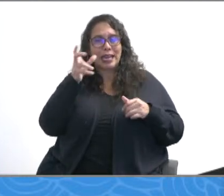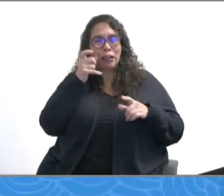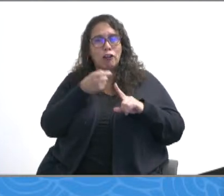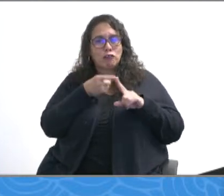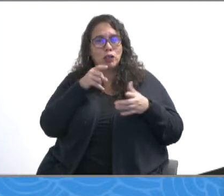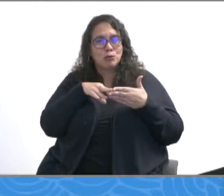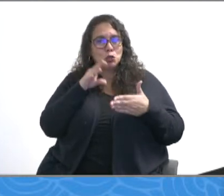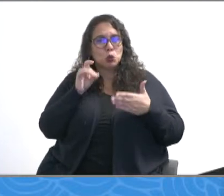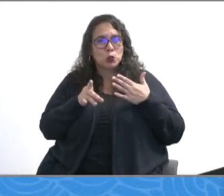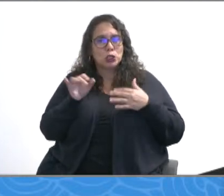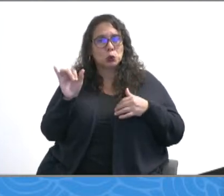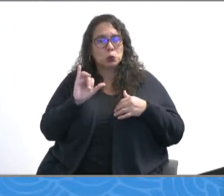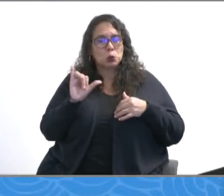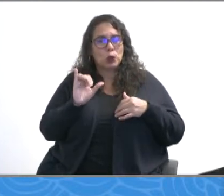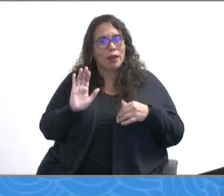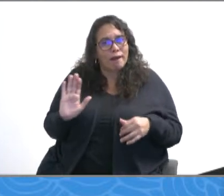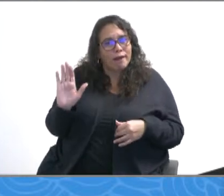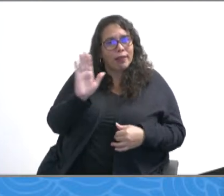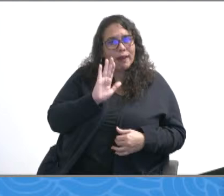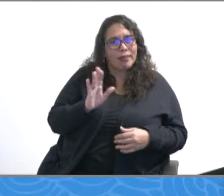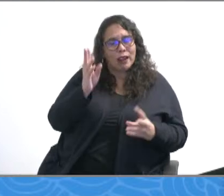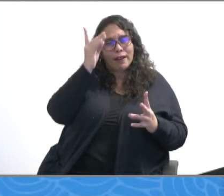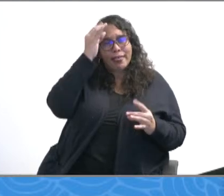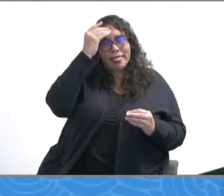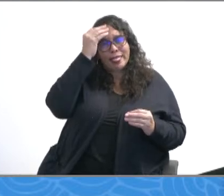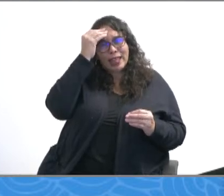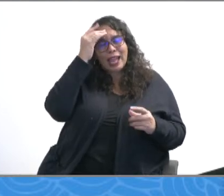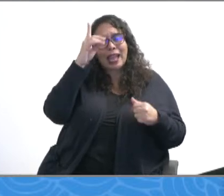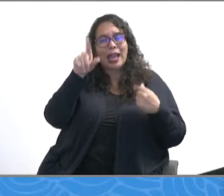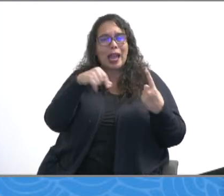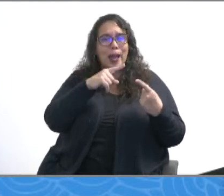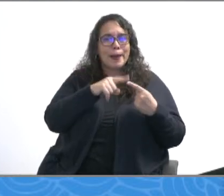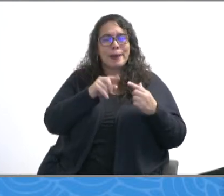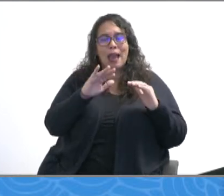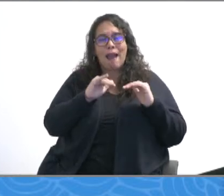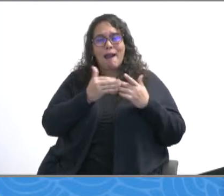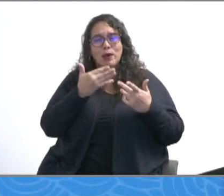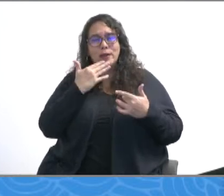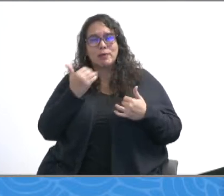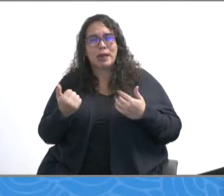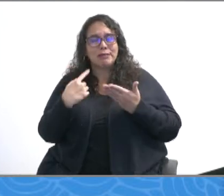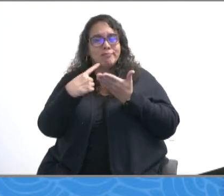what were some of their thinking? What was some of their thinking around how we can best address those areas of concern?